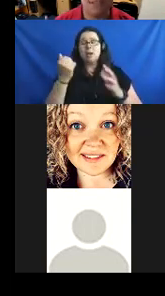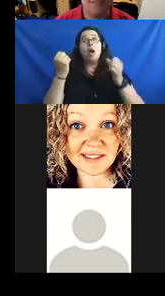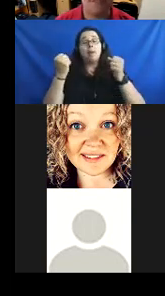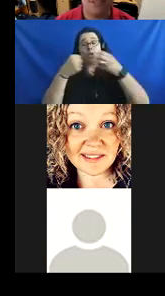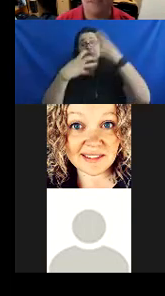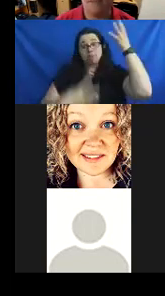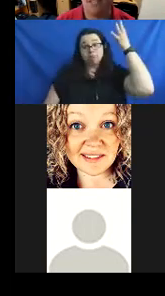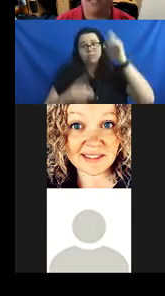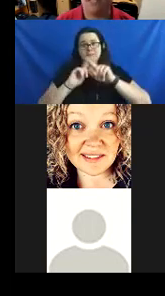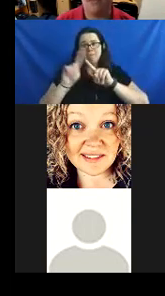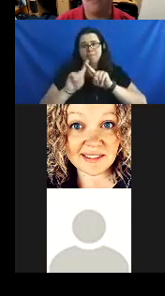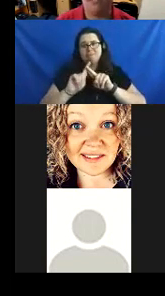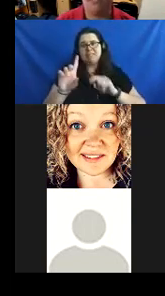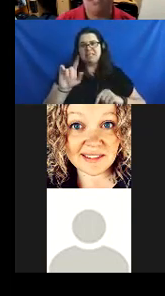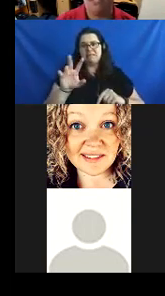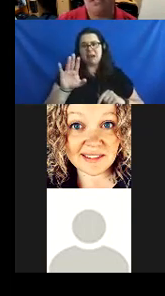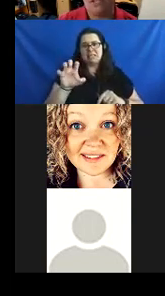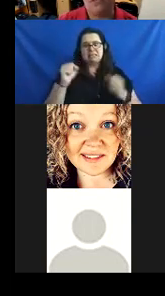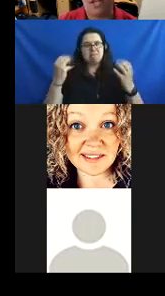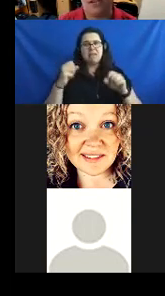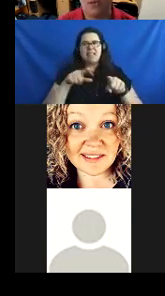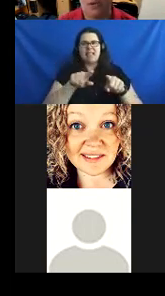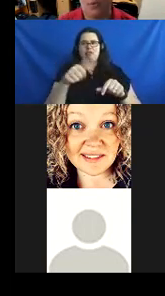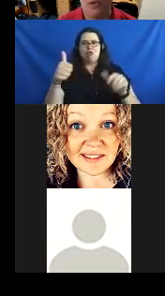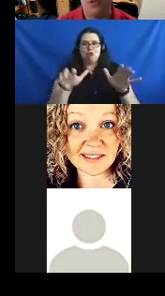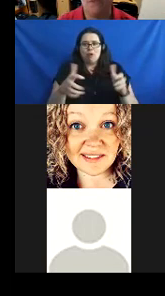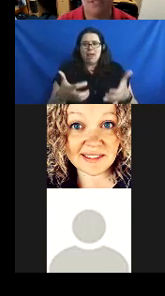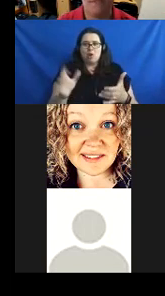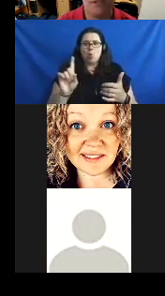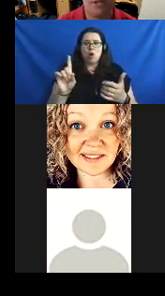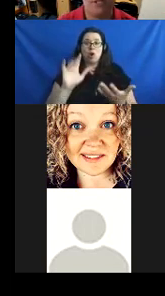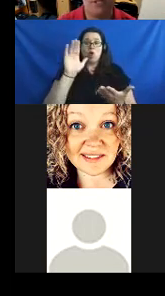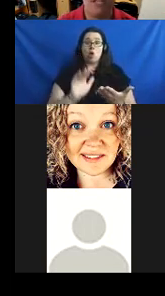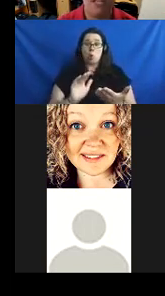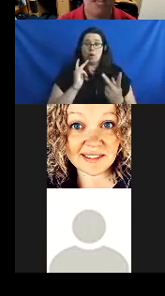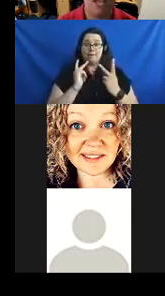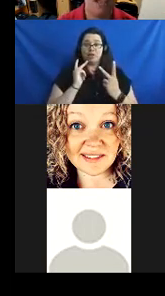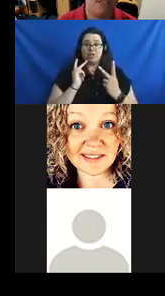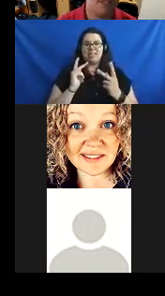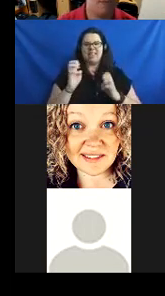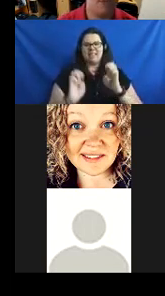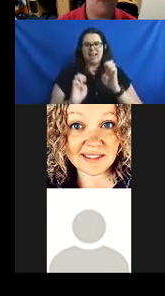ANOTHER CATEGORY WHERE LOW VISION EVALUATION IS CRITICAL